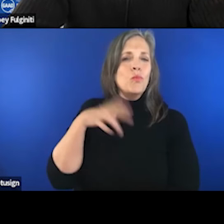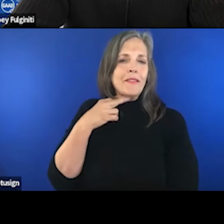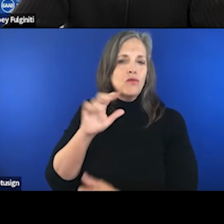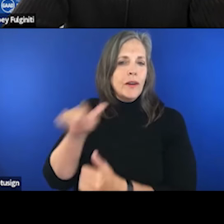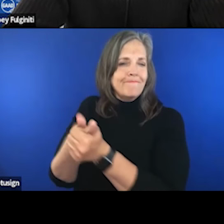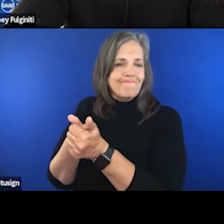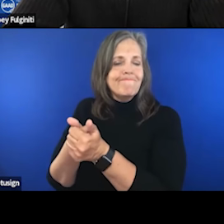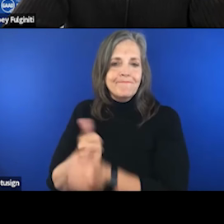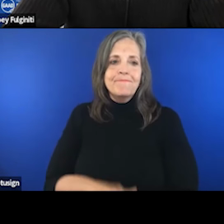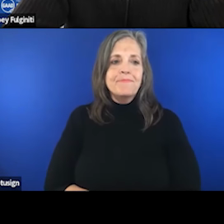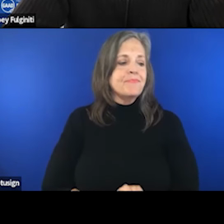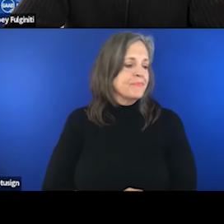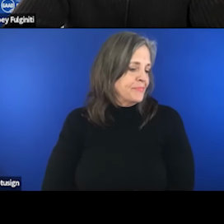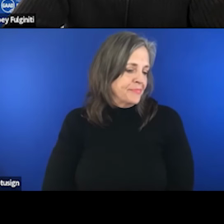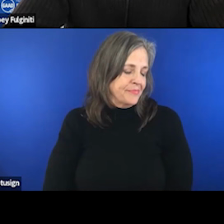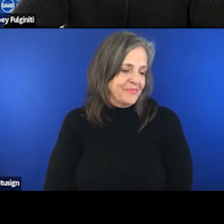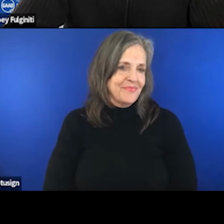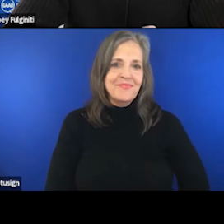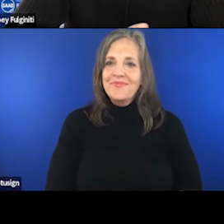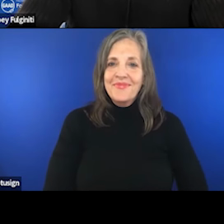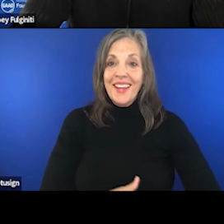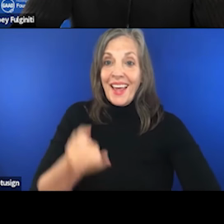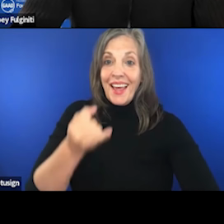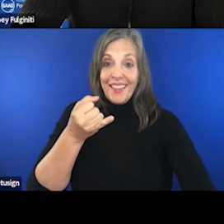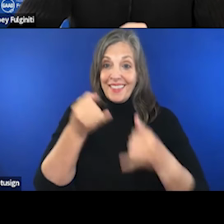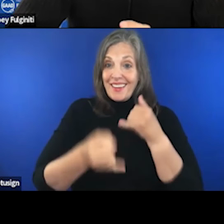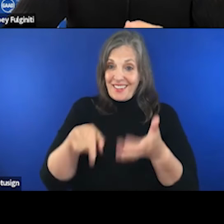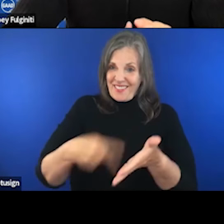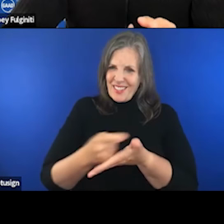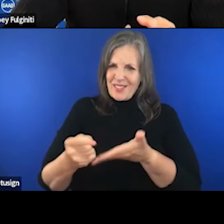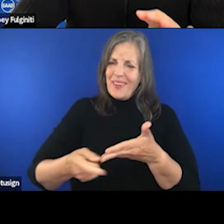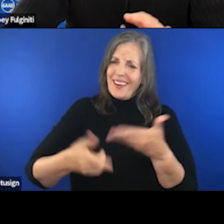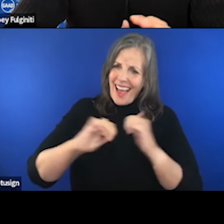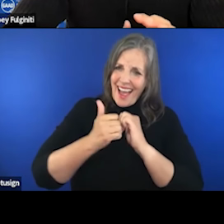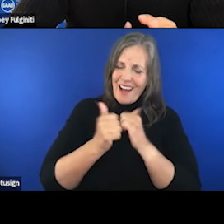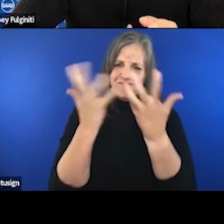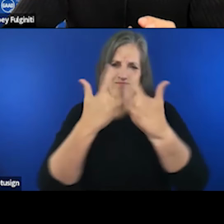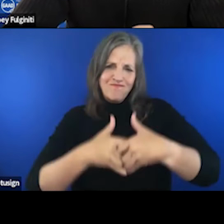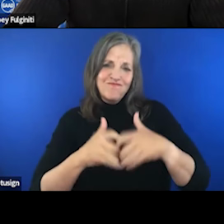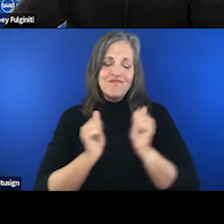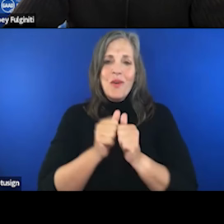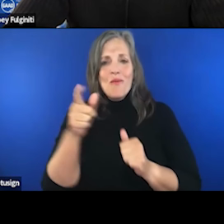it is awesome to round out the end of this week with like-minded individuals who want to learn